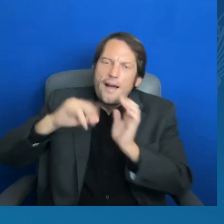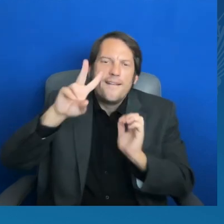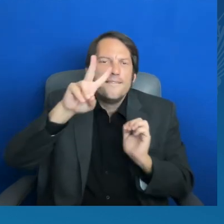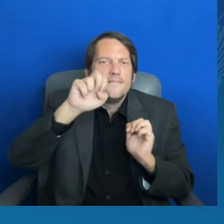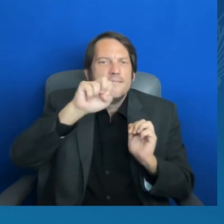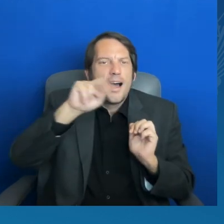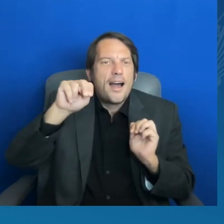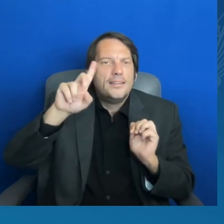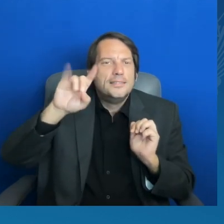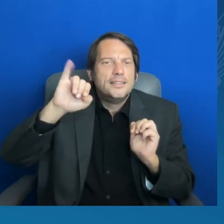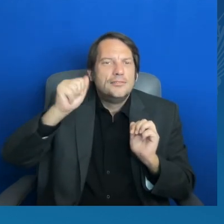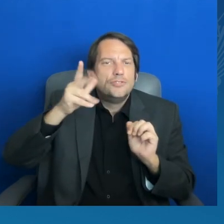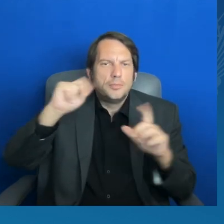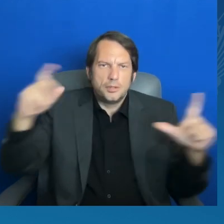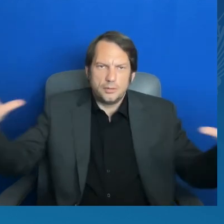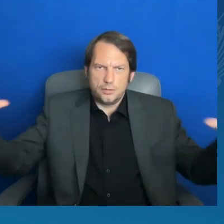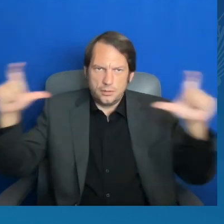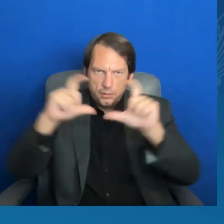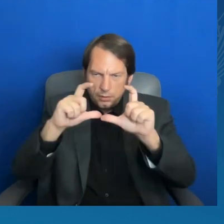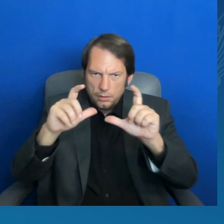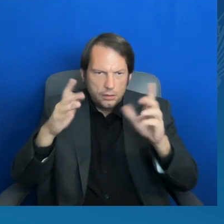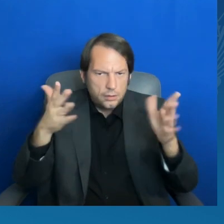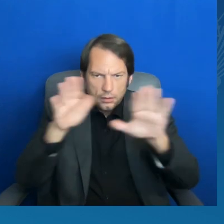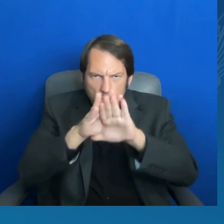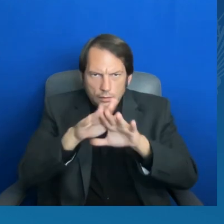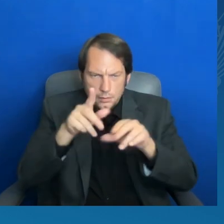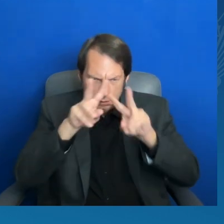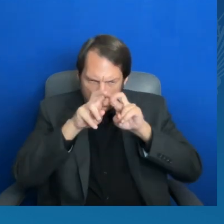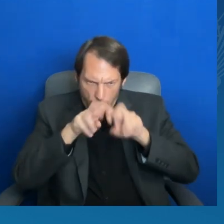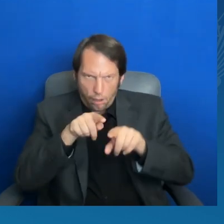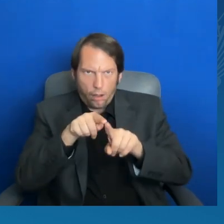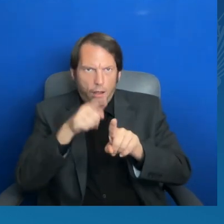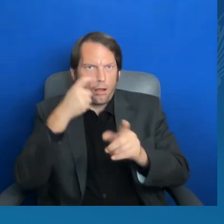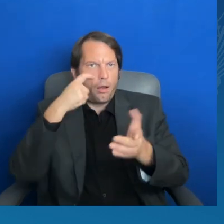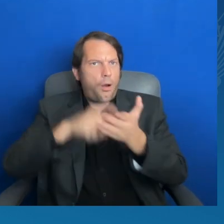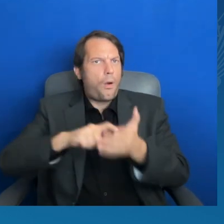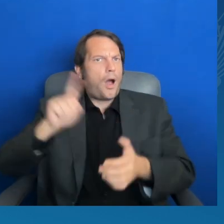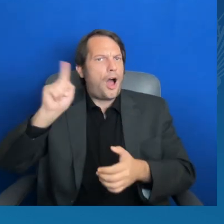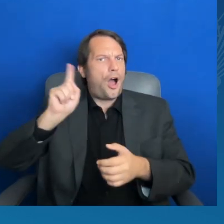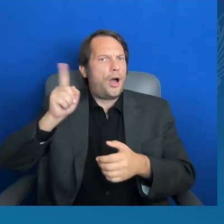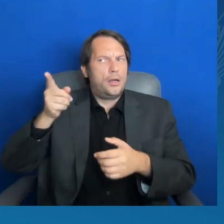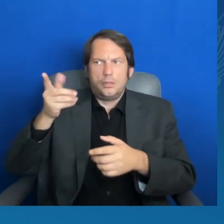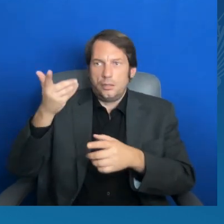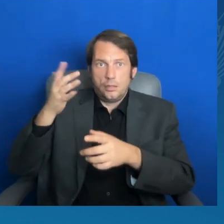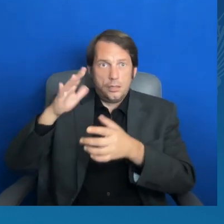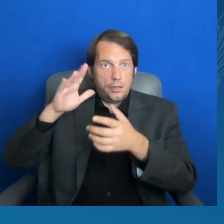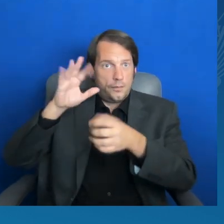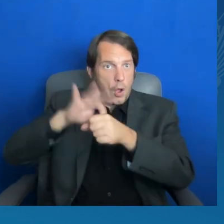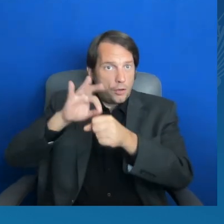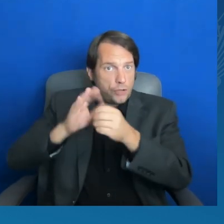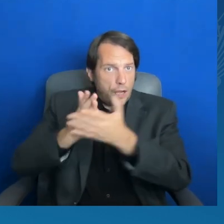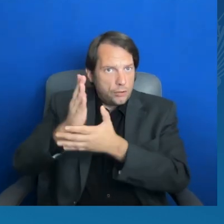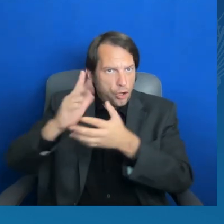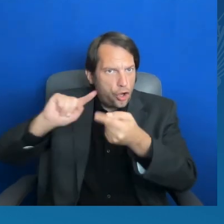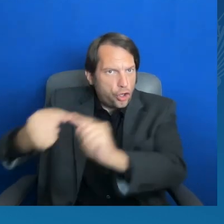on people's access and right to reproductive health care, on LGBTQ rights.